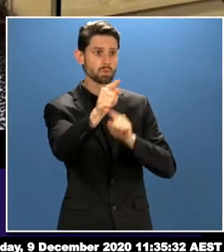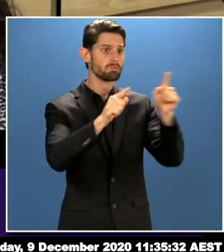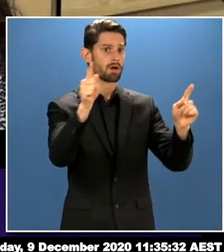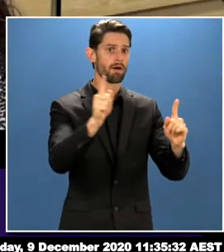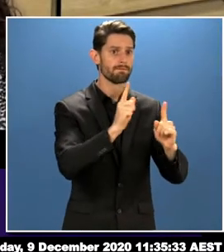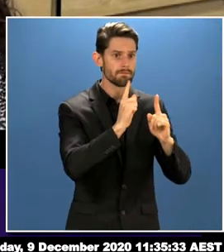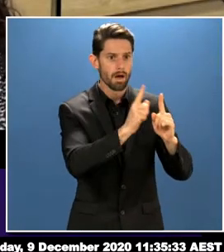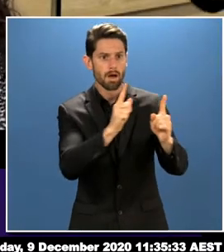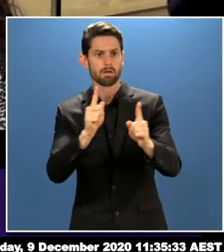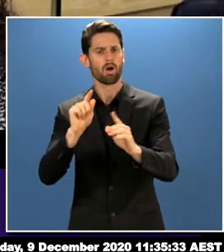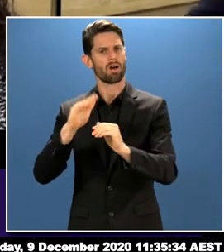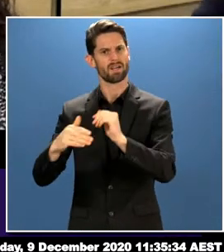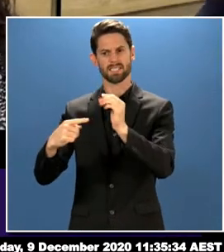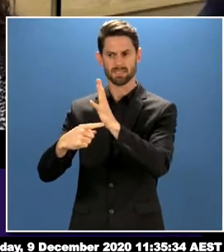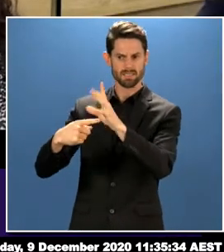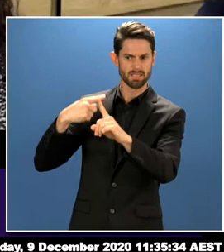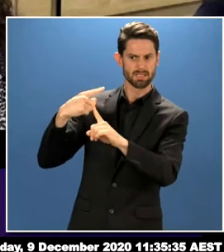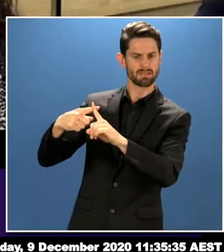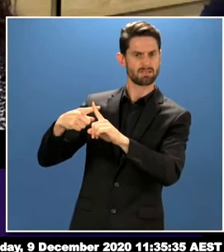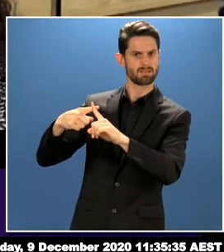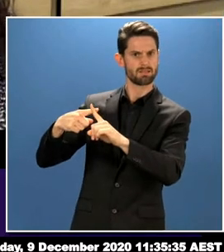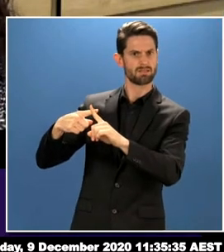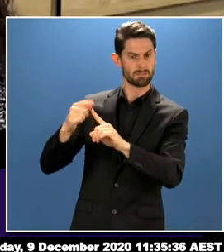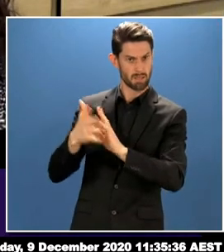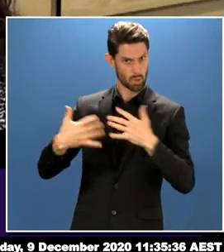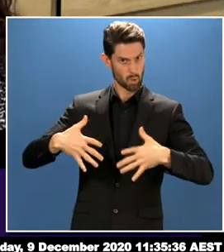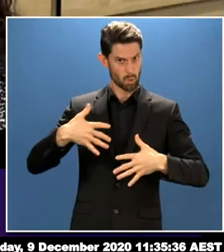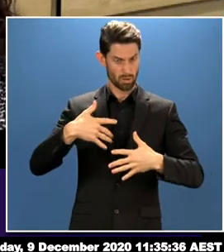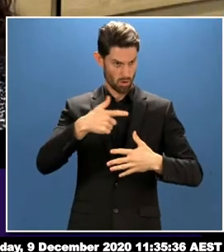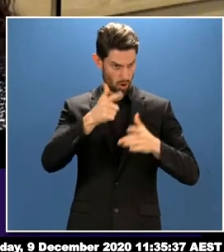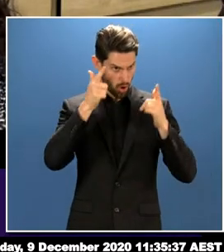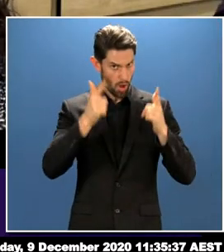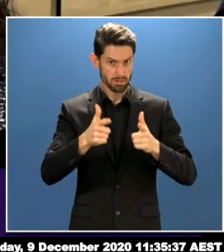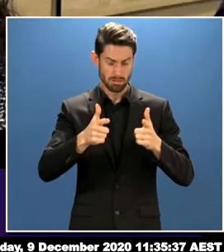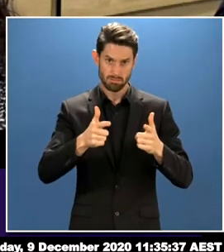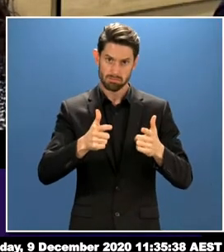the tax system must be quite extensive? Yes.